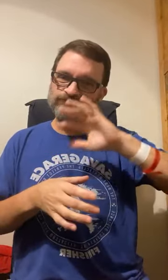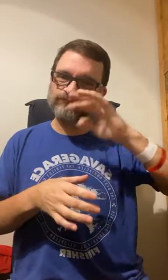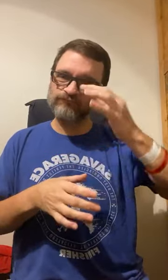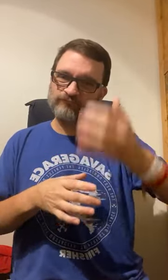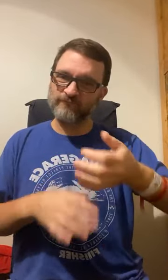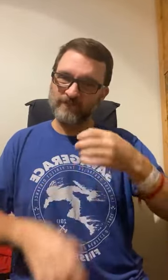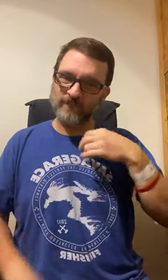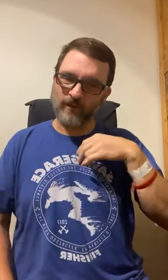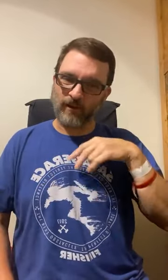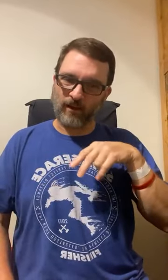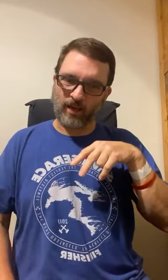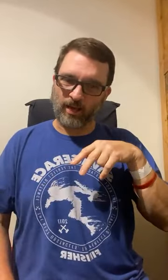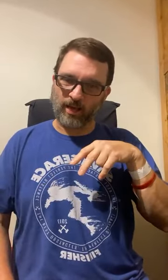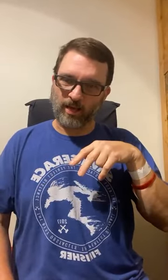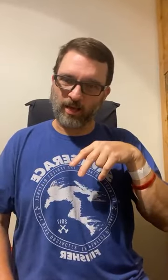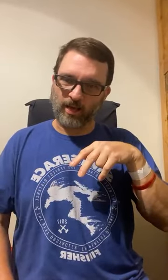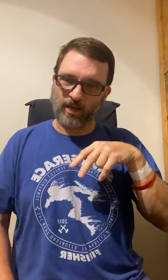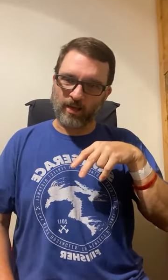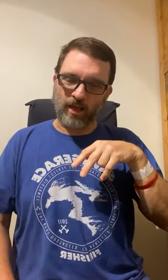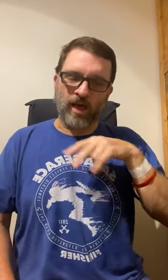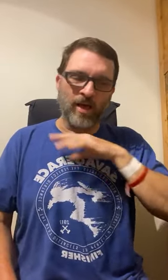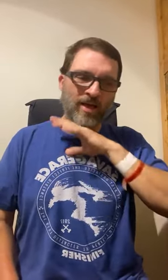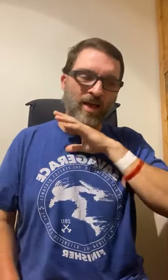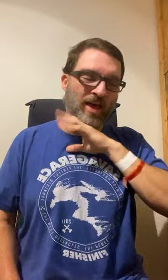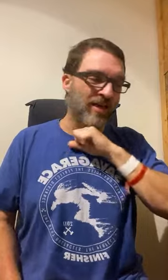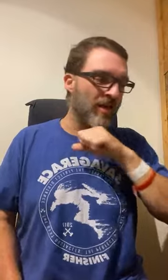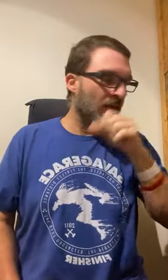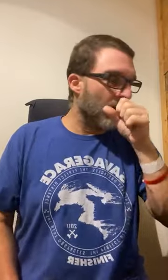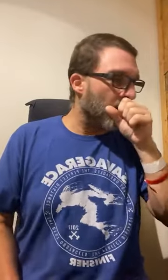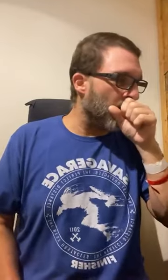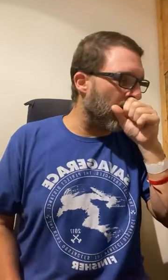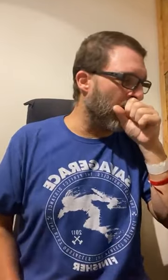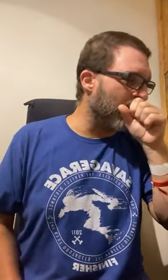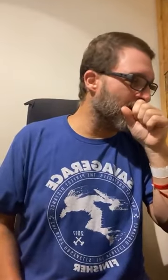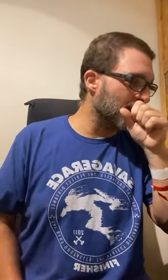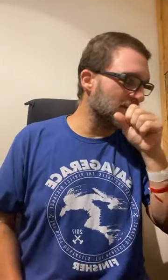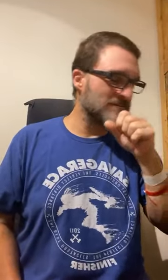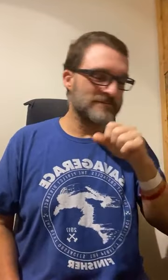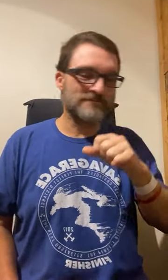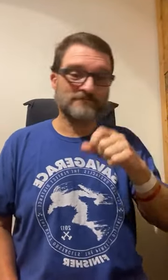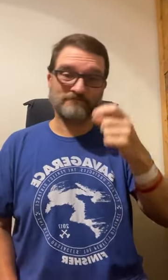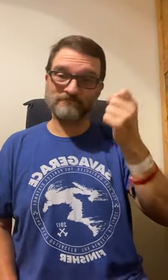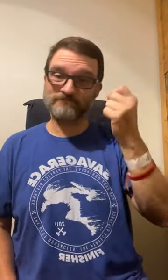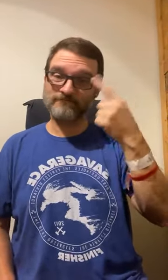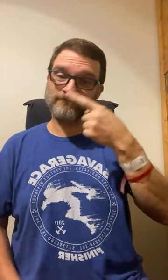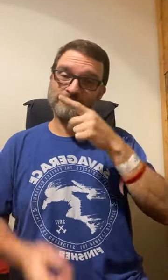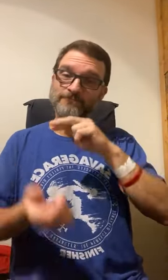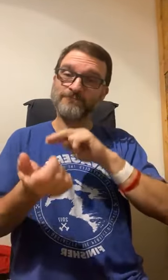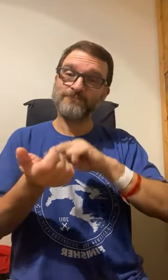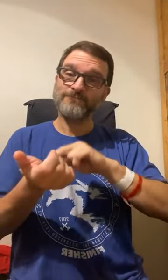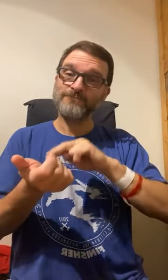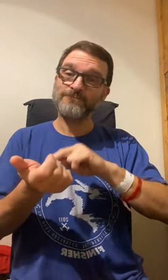Sure enough I did a very large amount of bowel movement.I stared in disbelief and speechless.